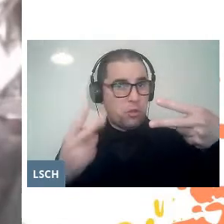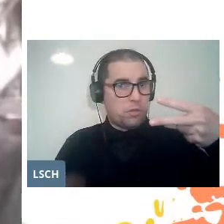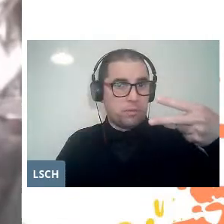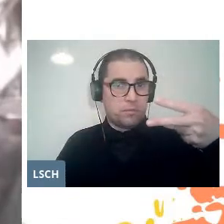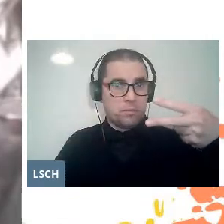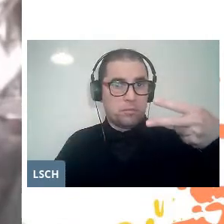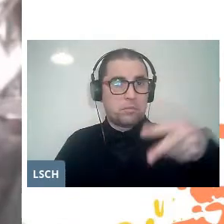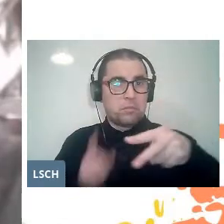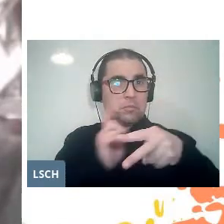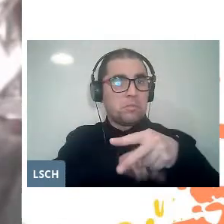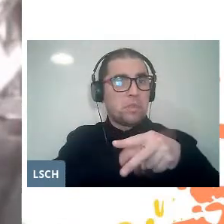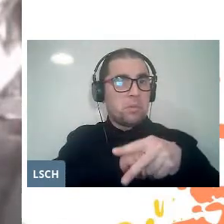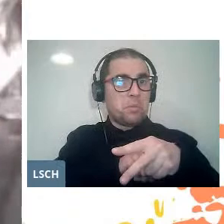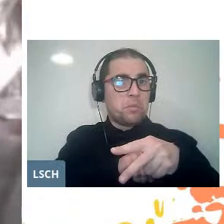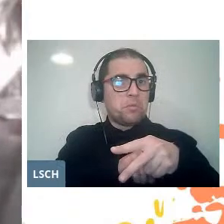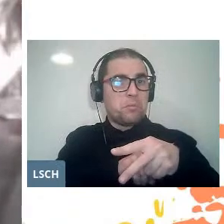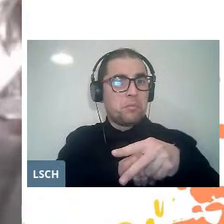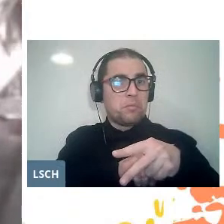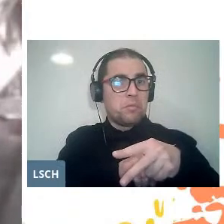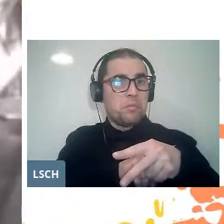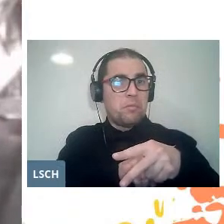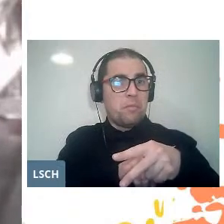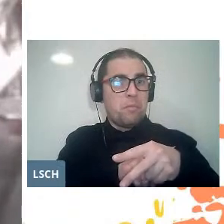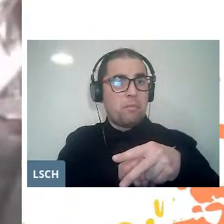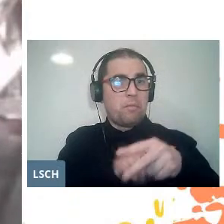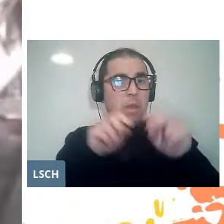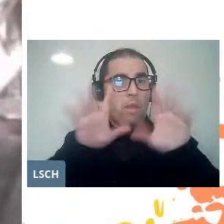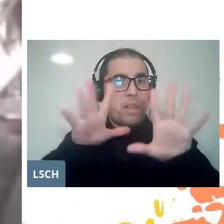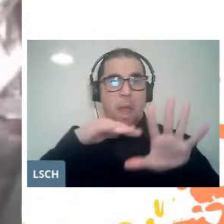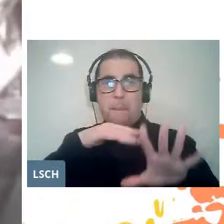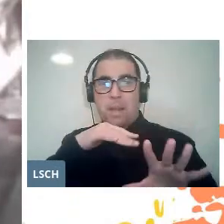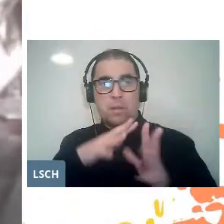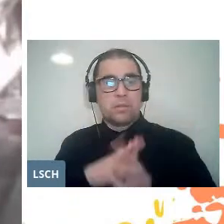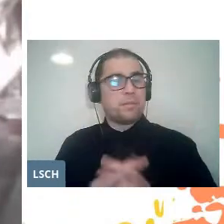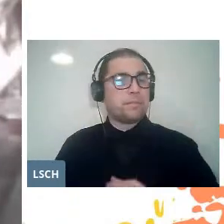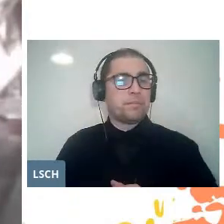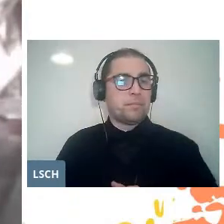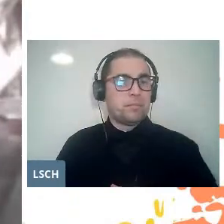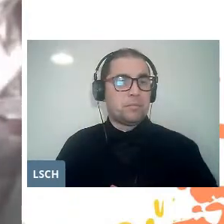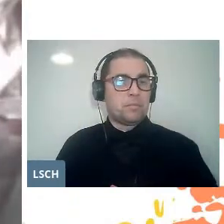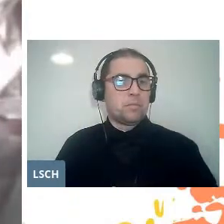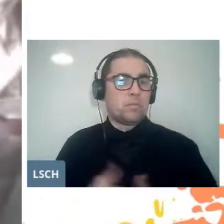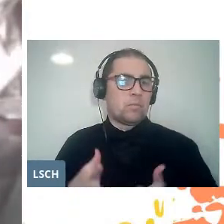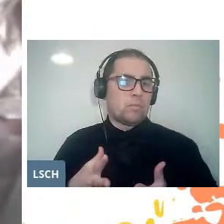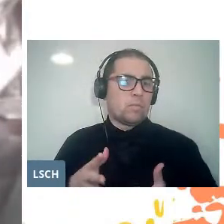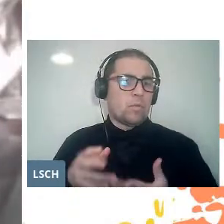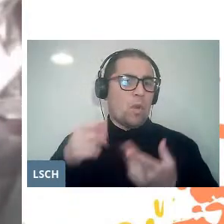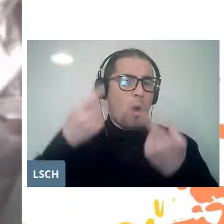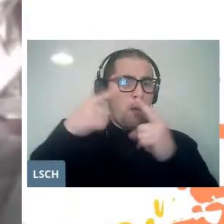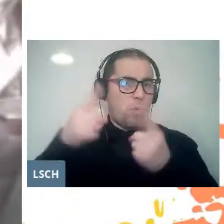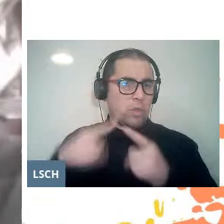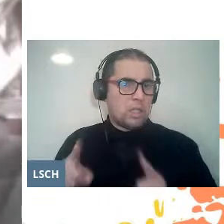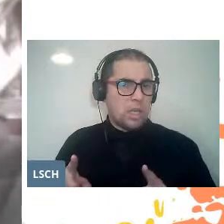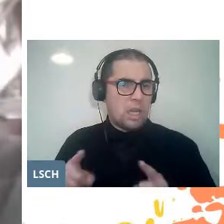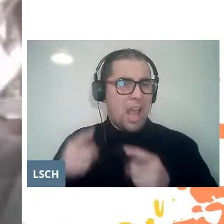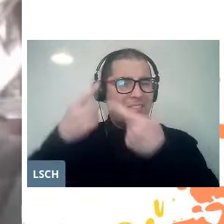of approximately 10 minutes, with a completely different language